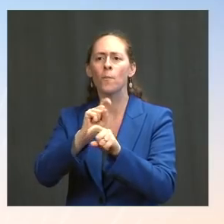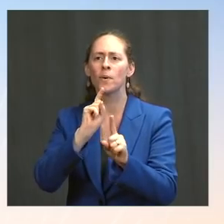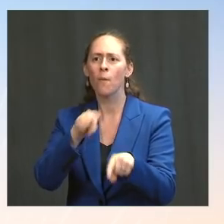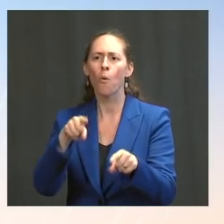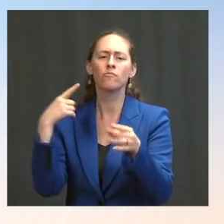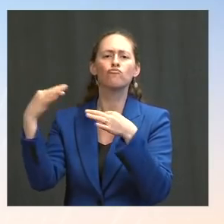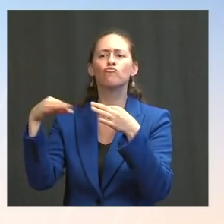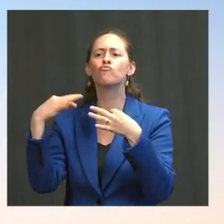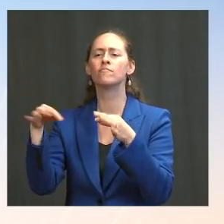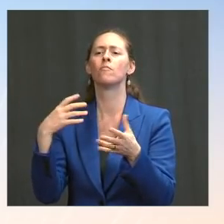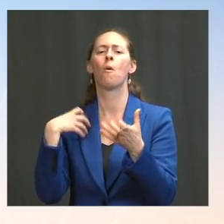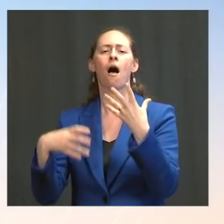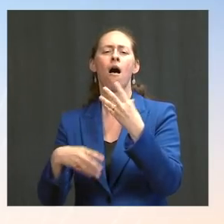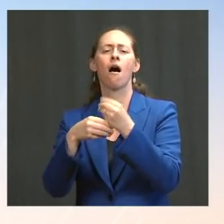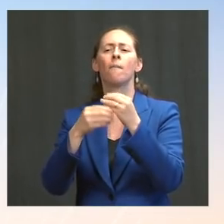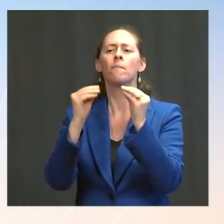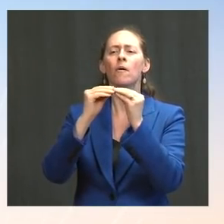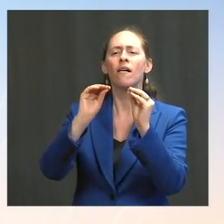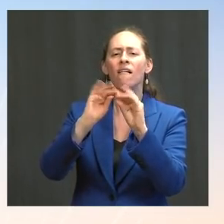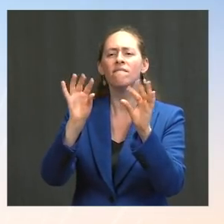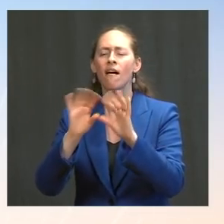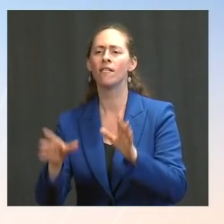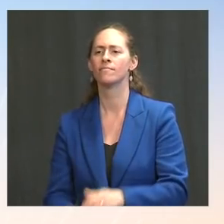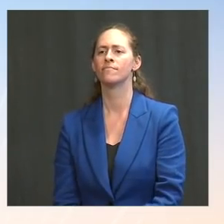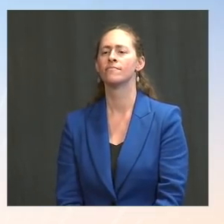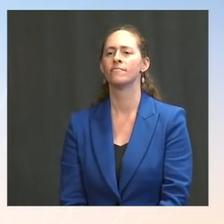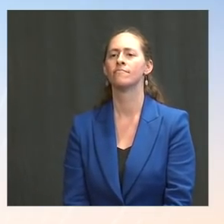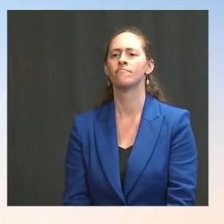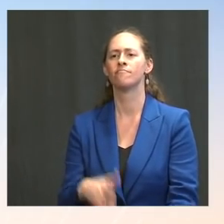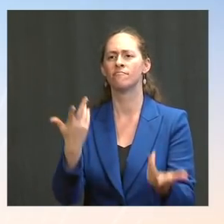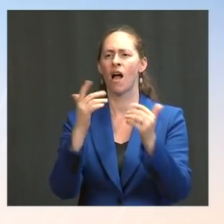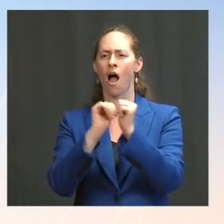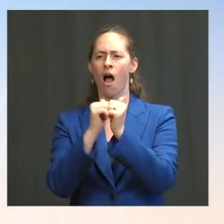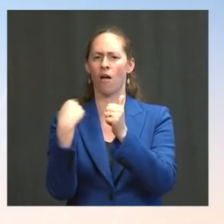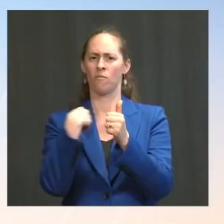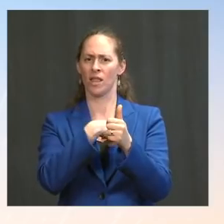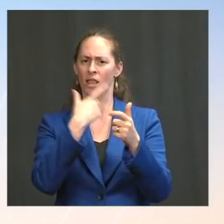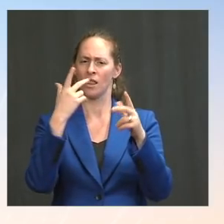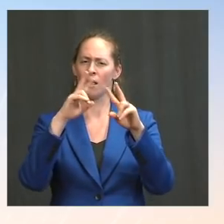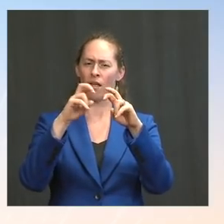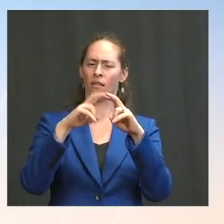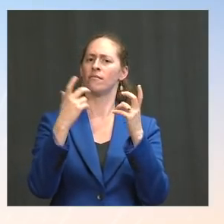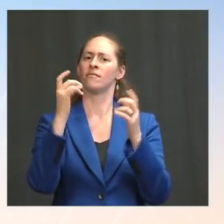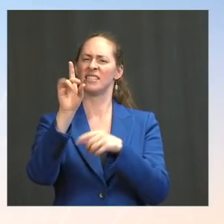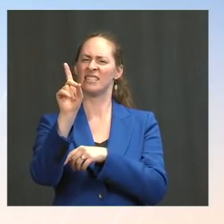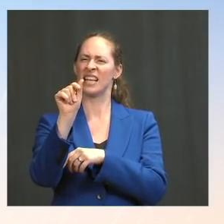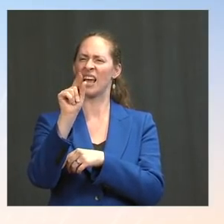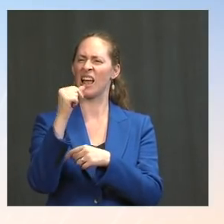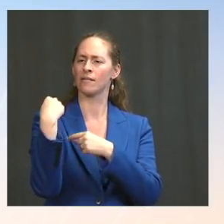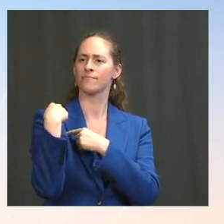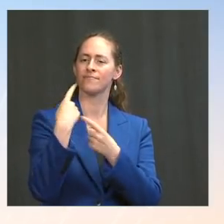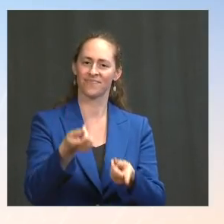on how we are looking at that data in the context of what we've seen over the course of the last couple of weeks and the last week in particular.